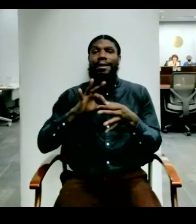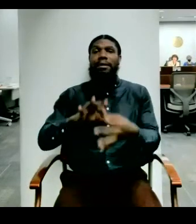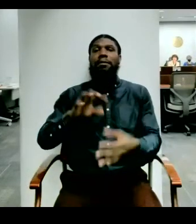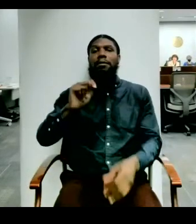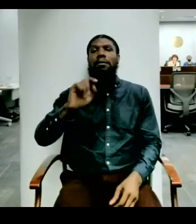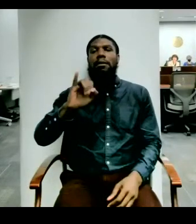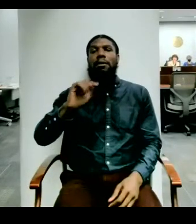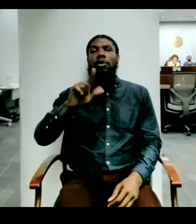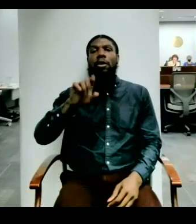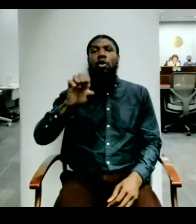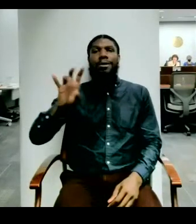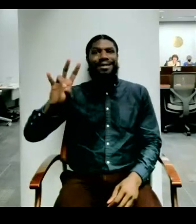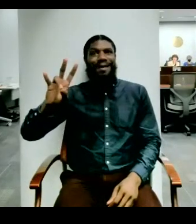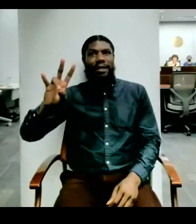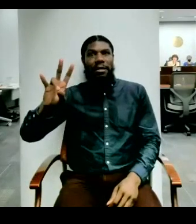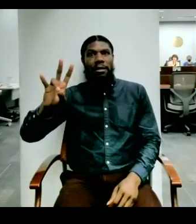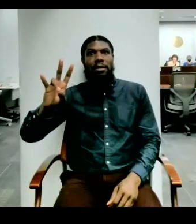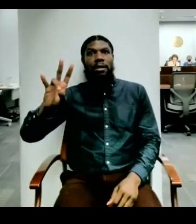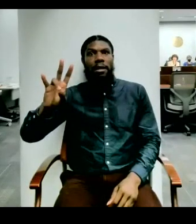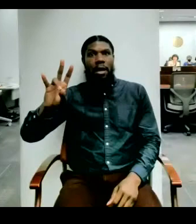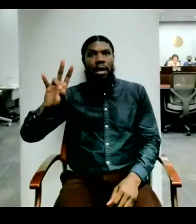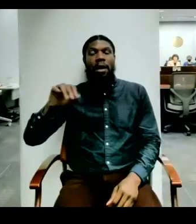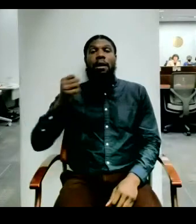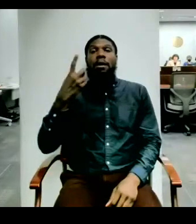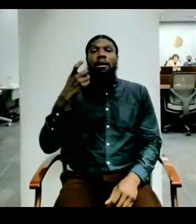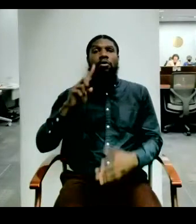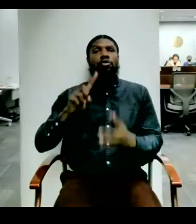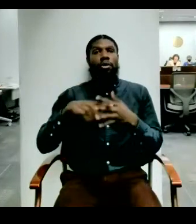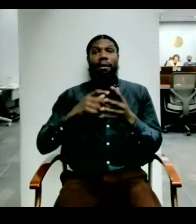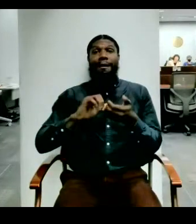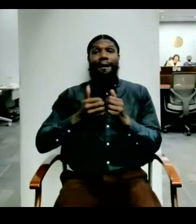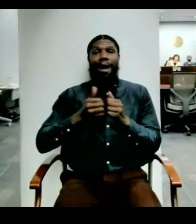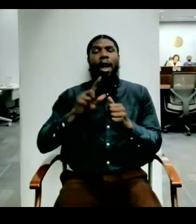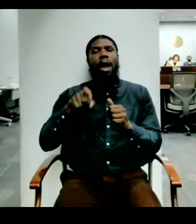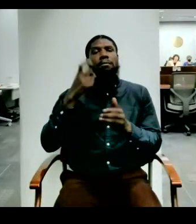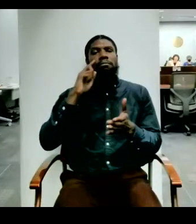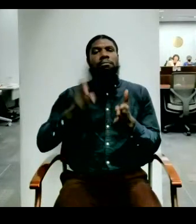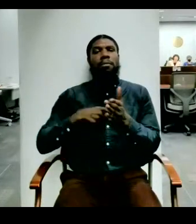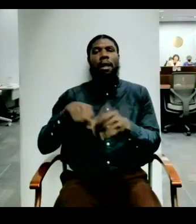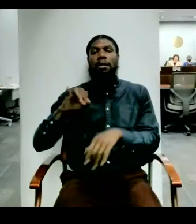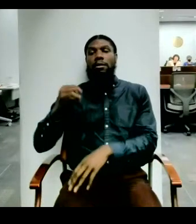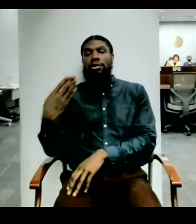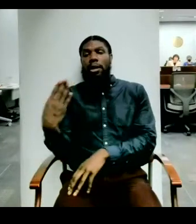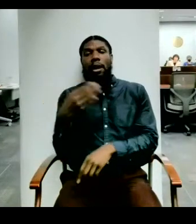it certainly begins with acknowledging the employment relationship where it exists.